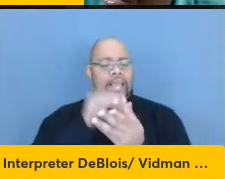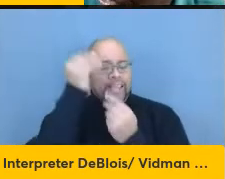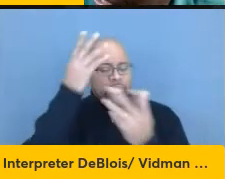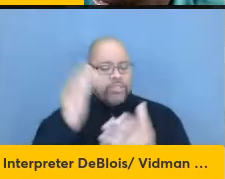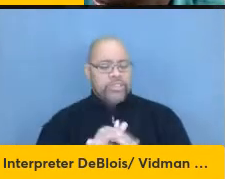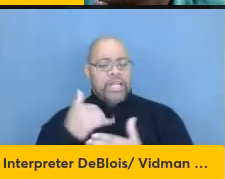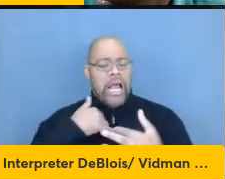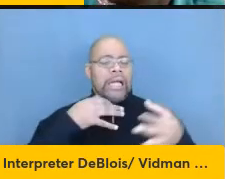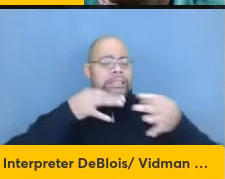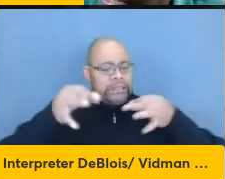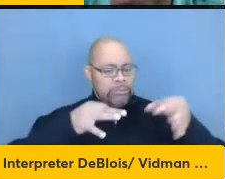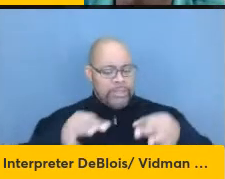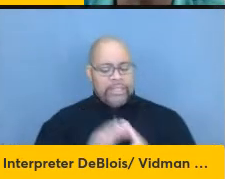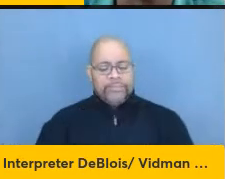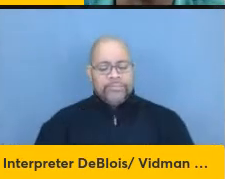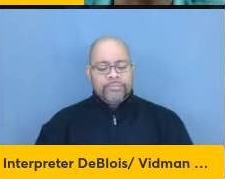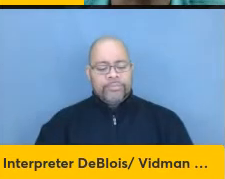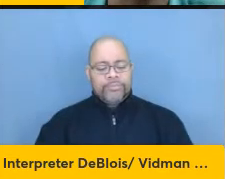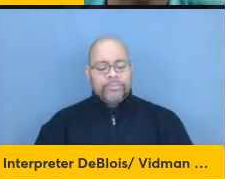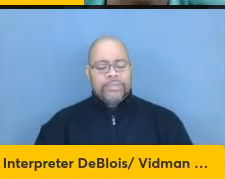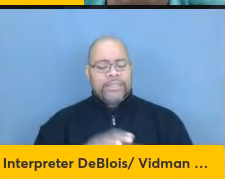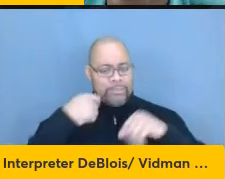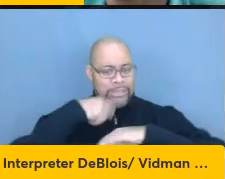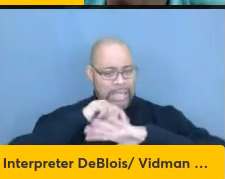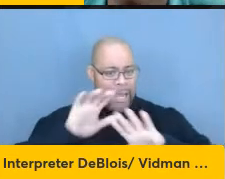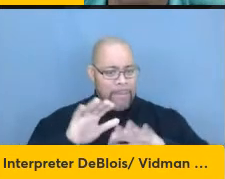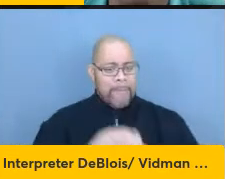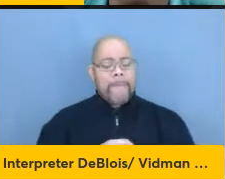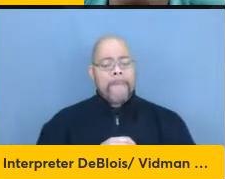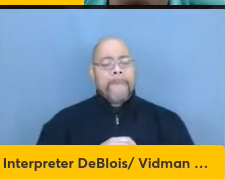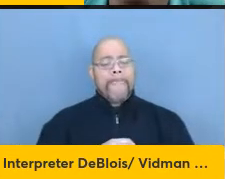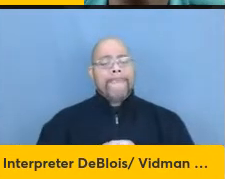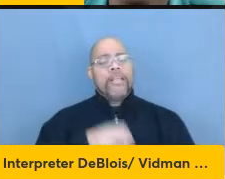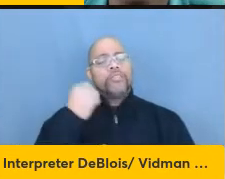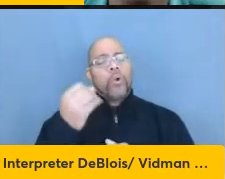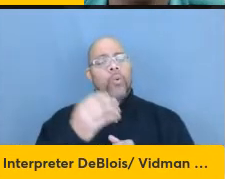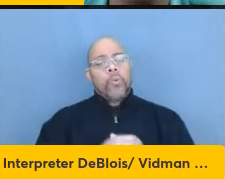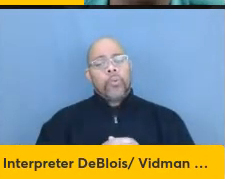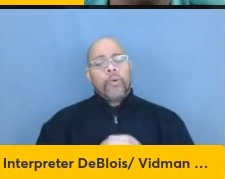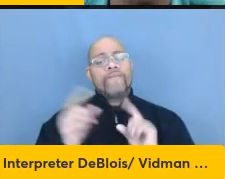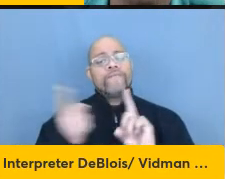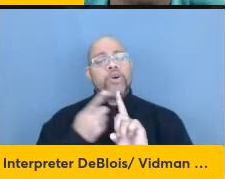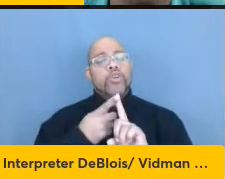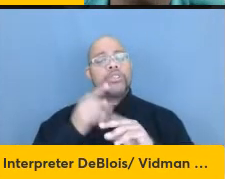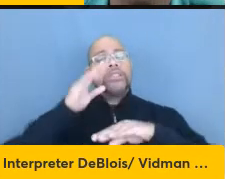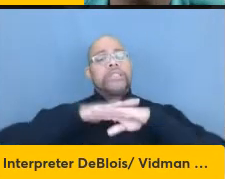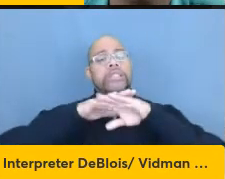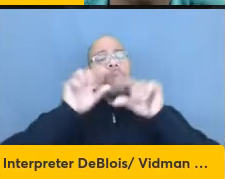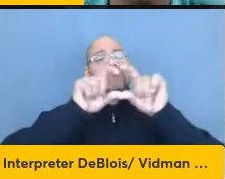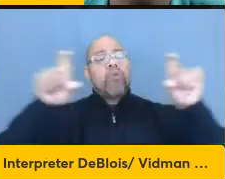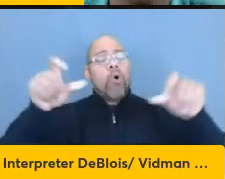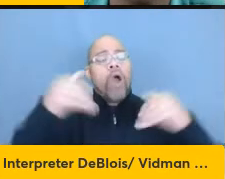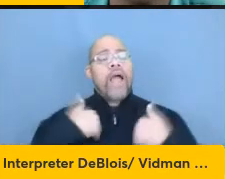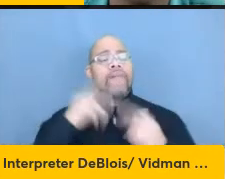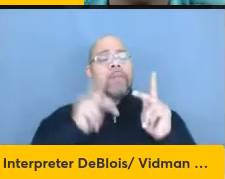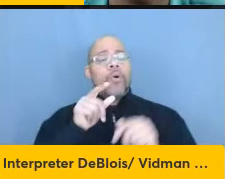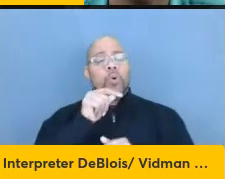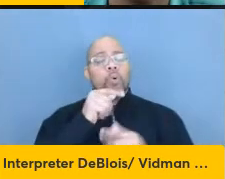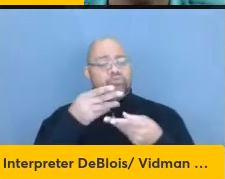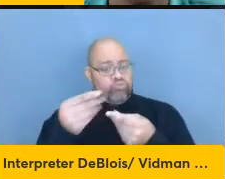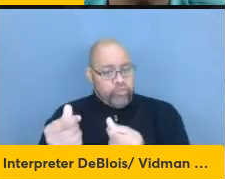you through, just sticking my time. And so first, in the top row, here, you have people who are treated, if you're treated,